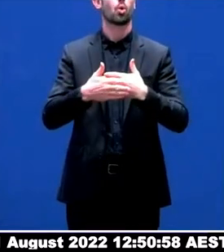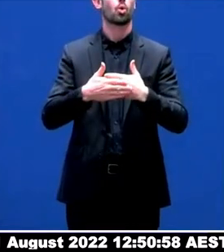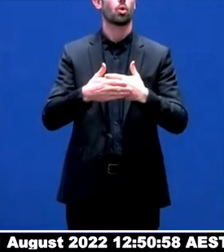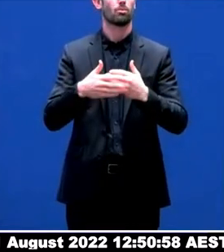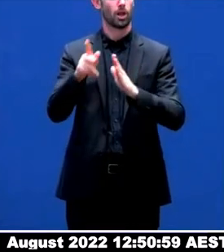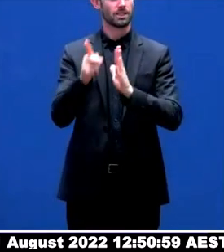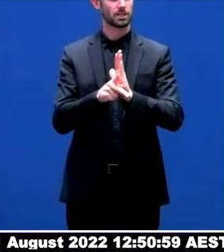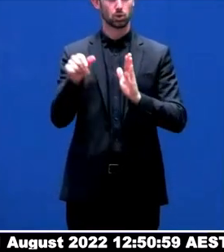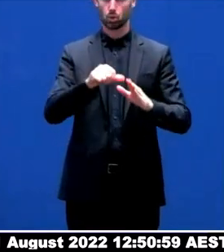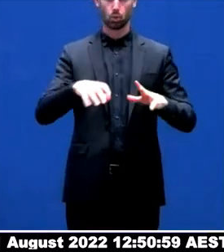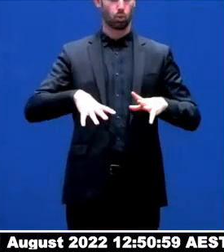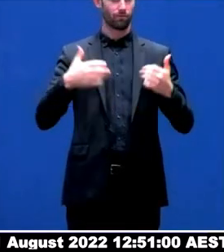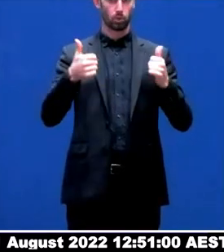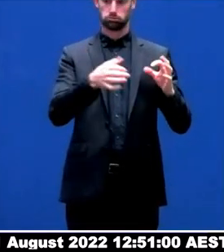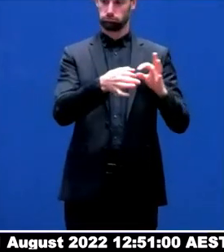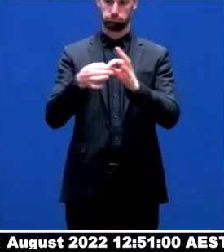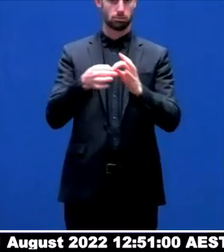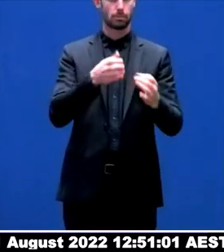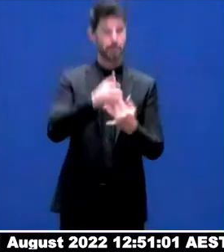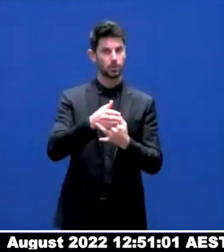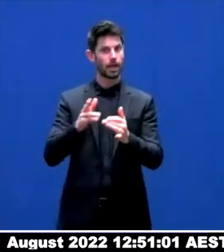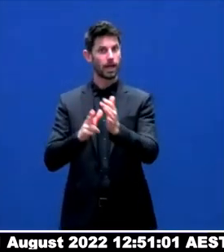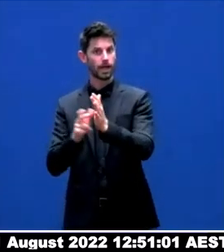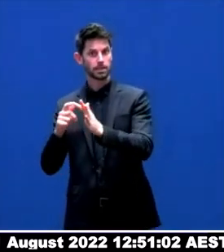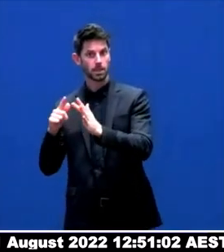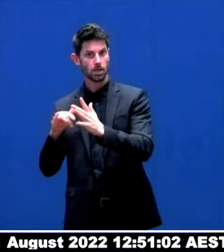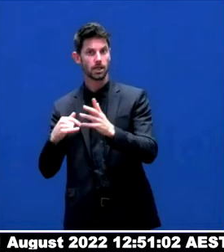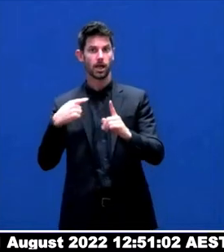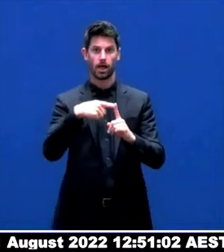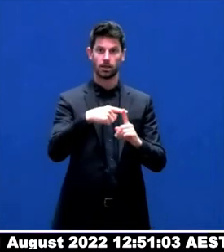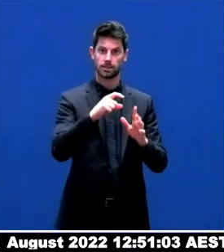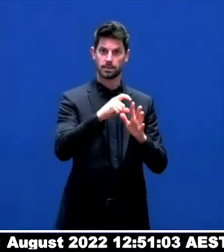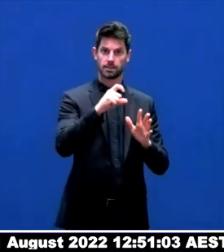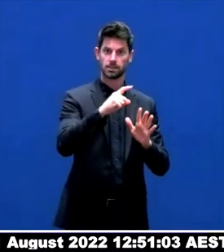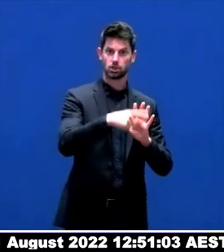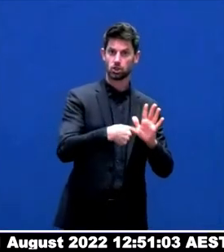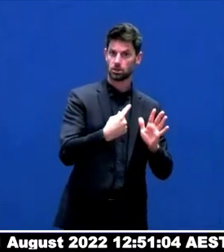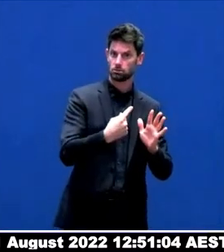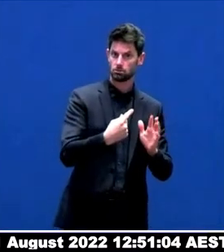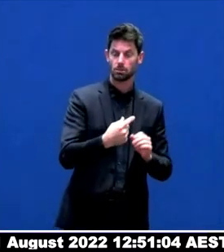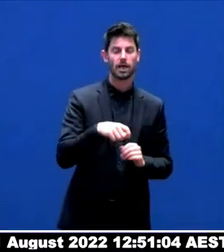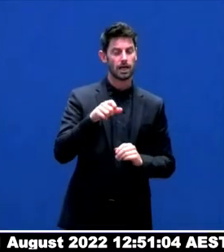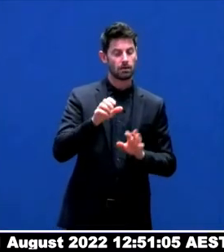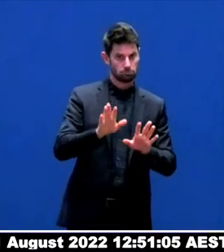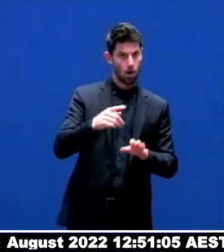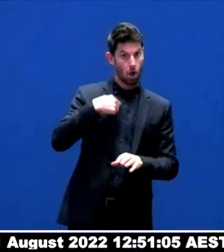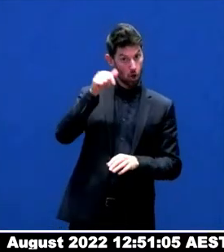Yes. So, my understanding is that those relationships do exist. I just can't talk to the exact mechanics of it.